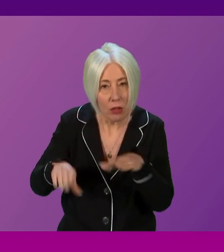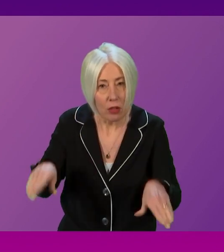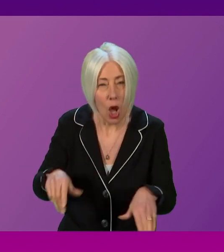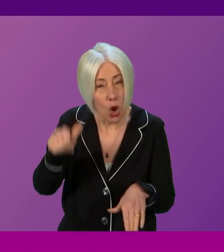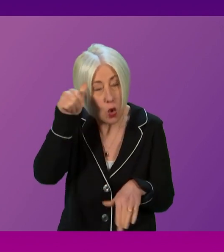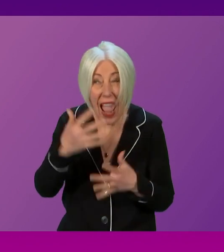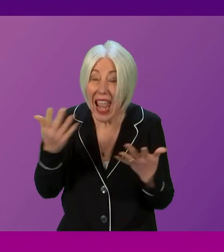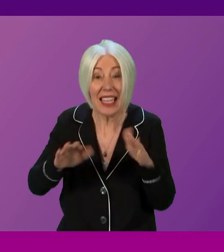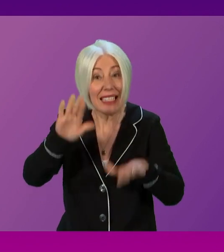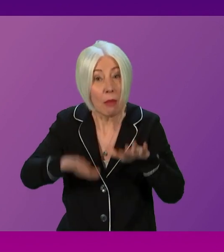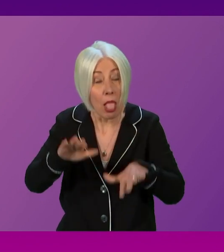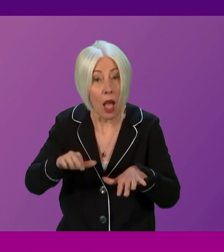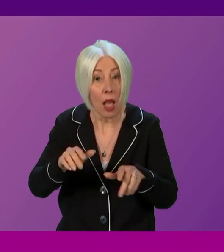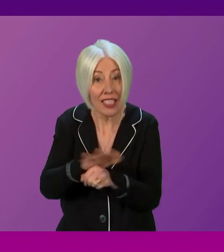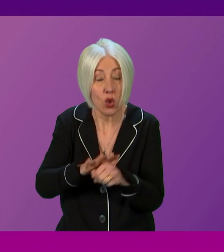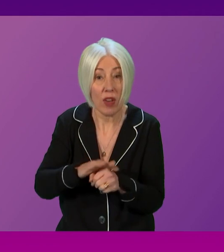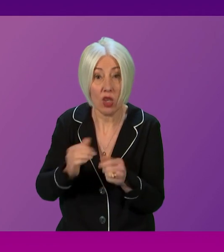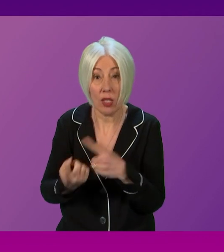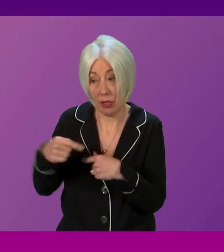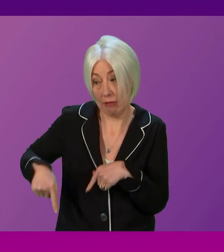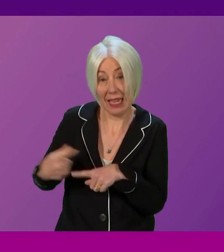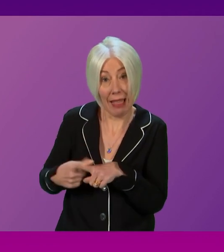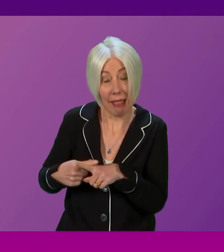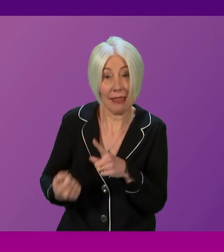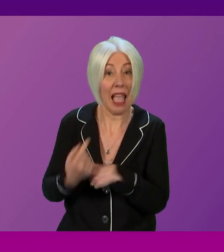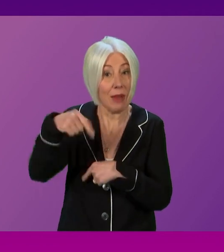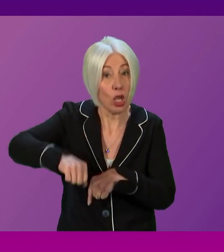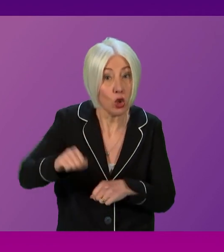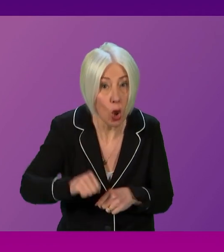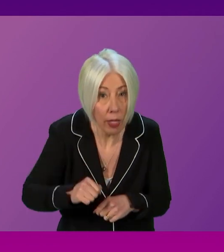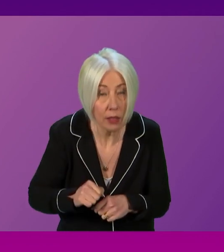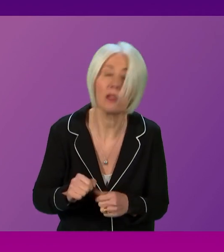those that have been reported in England? Can she provide an update on what steps the Government is